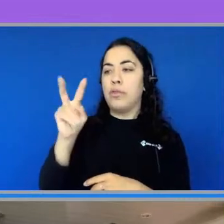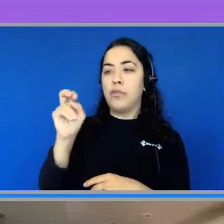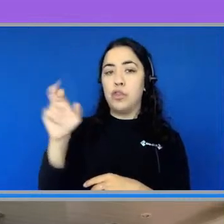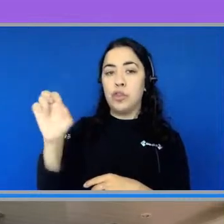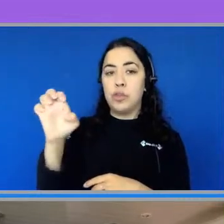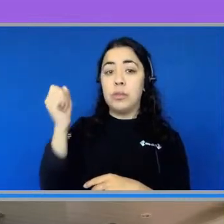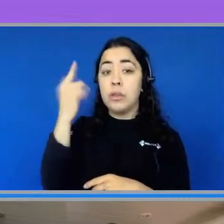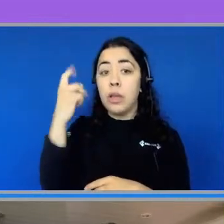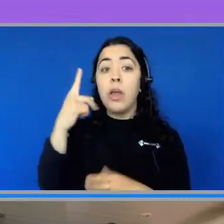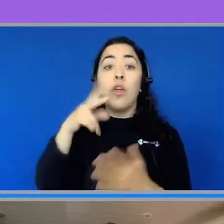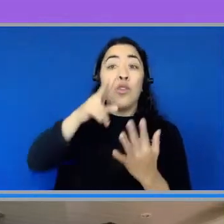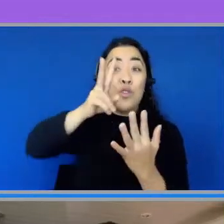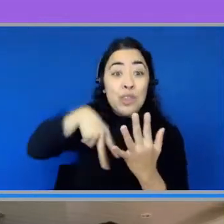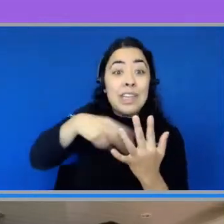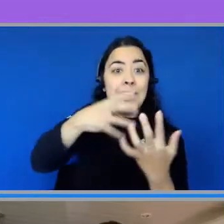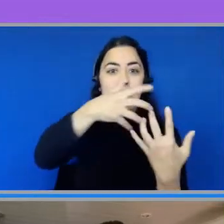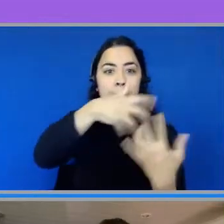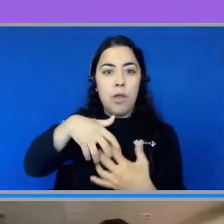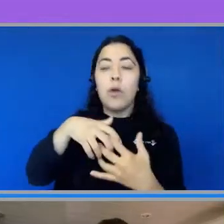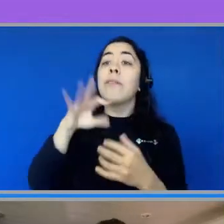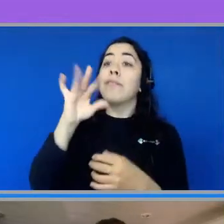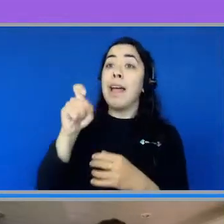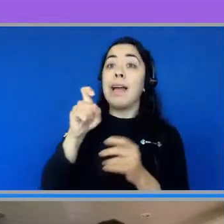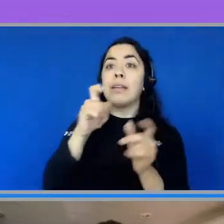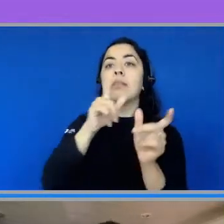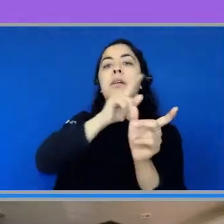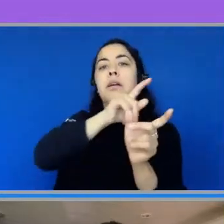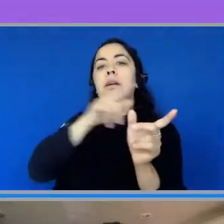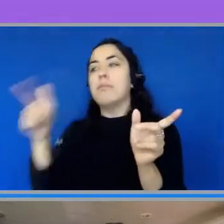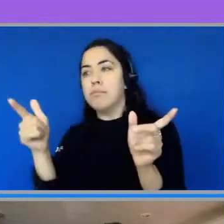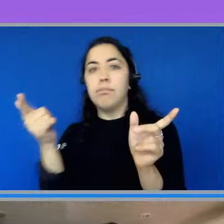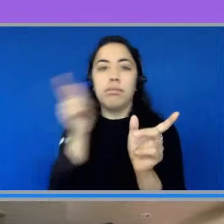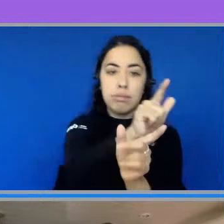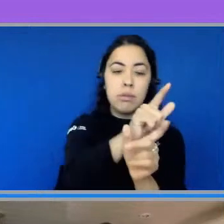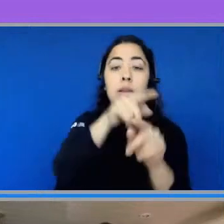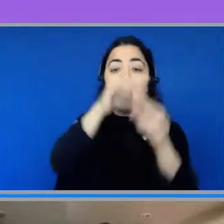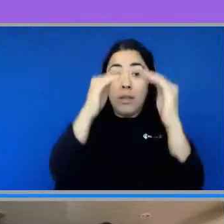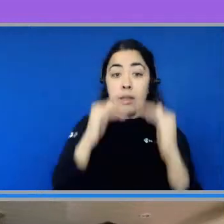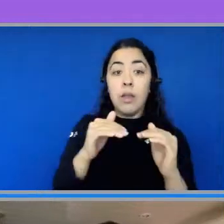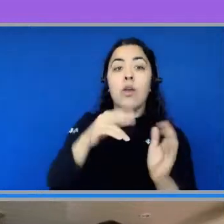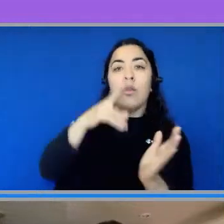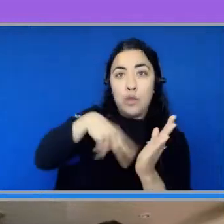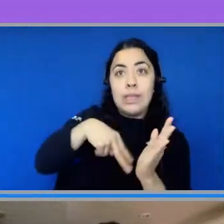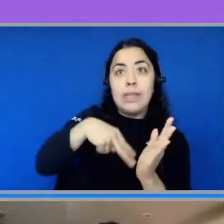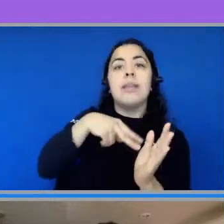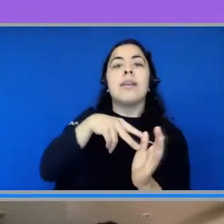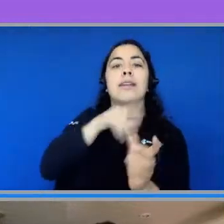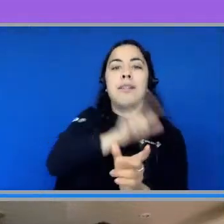following the visual order of items. In English, that means that the third item in the Dom is tab two first, then the